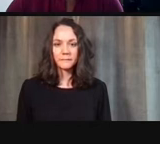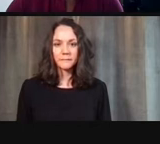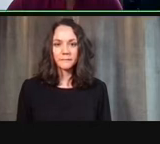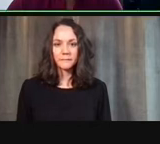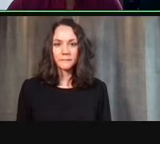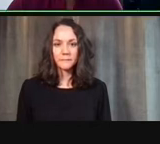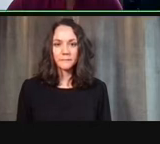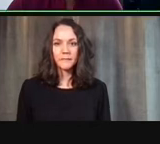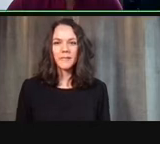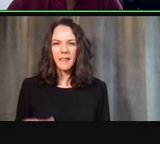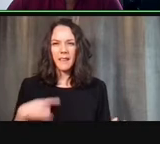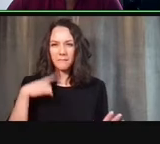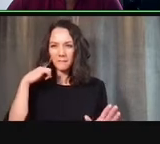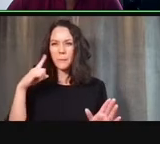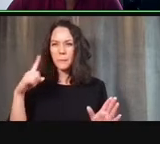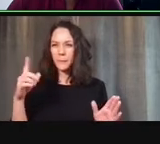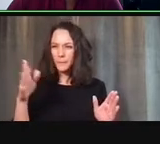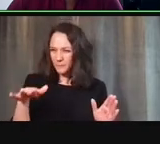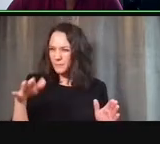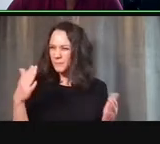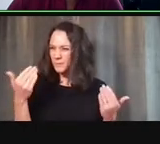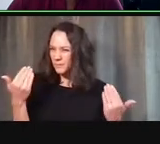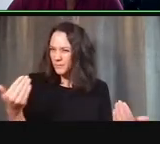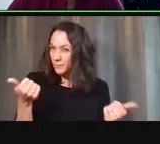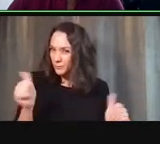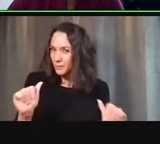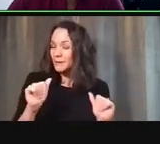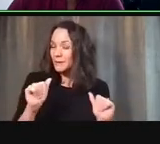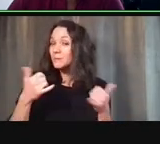I think we're going to play the audio here.